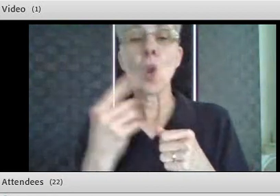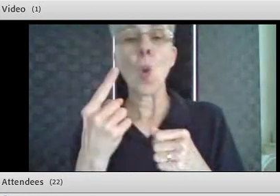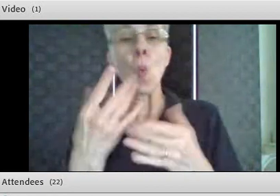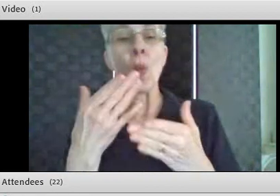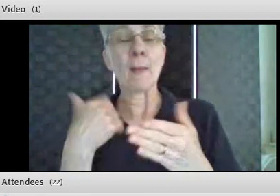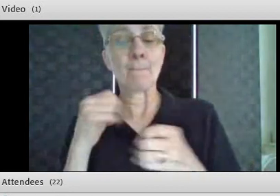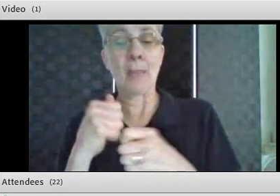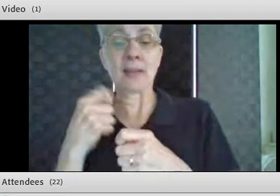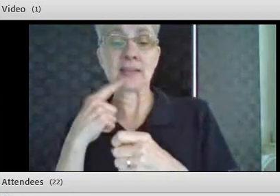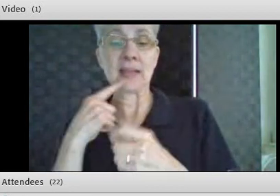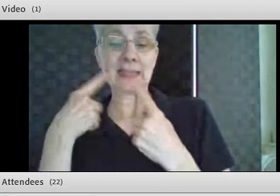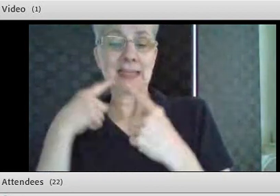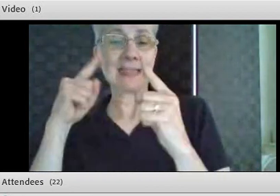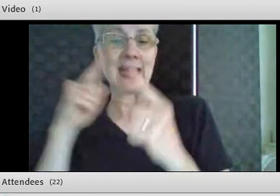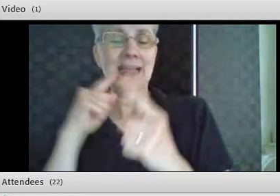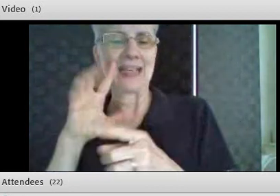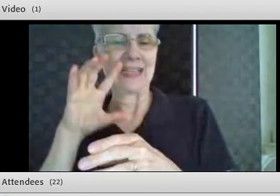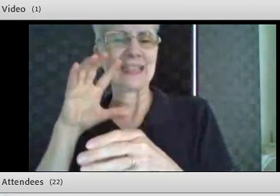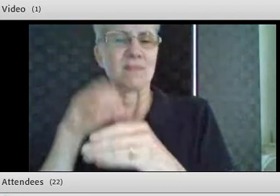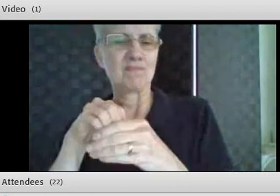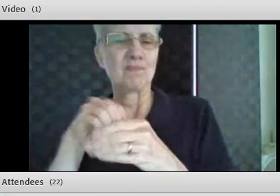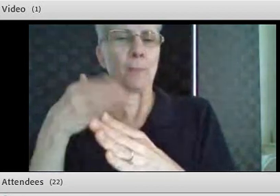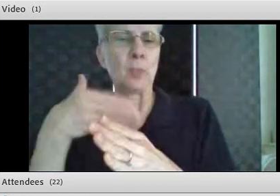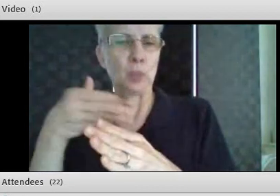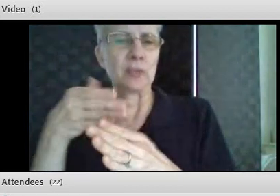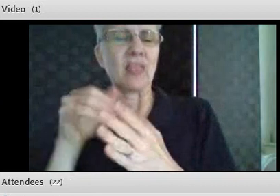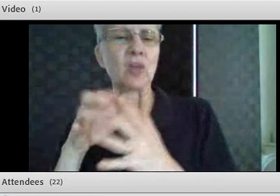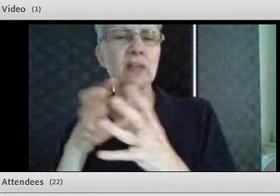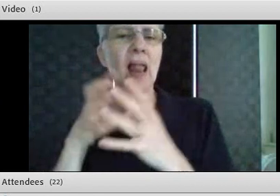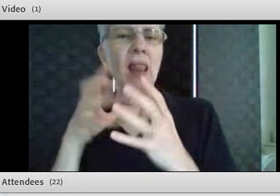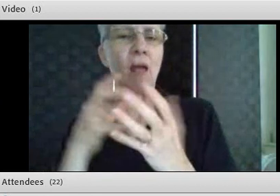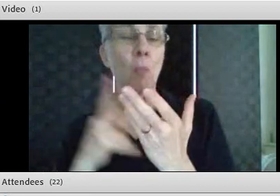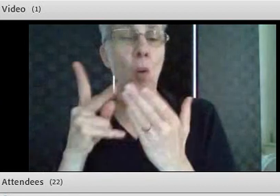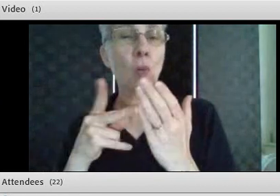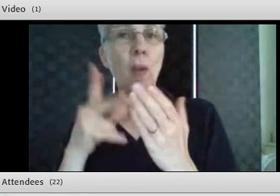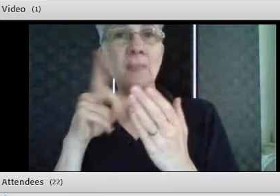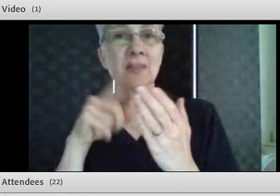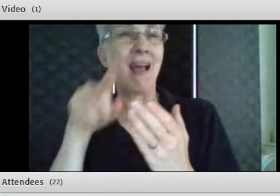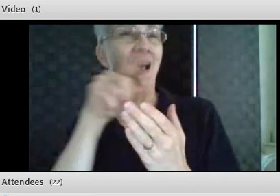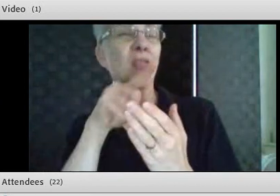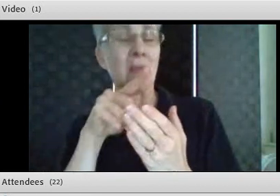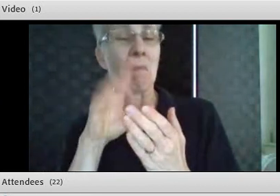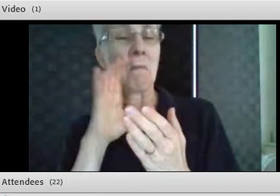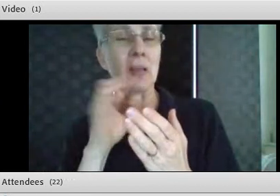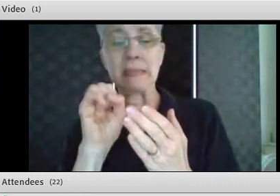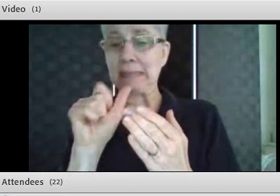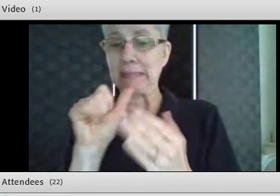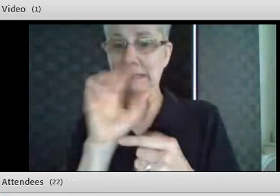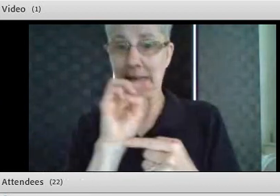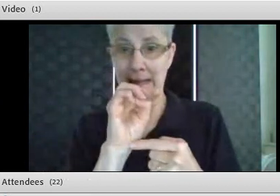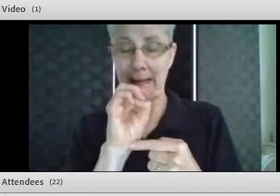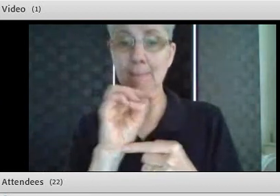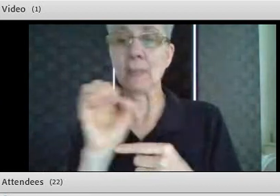is the music component. There are a lot of programs out there that do S.T.E.A.M. and S.T.E.M.,